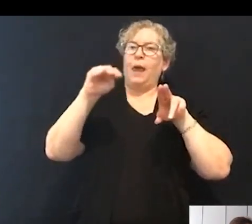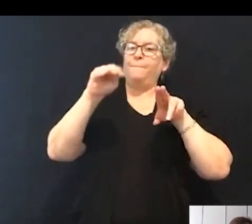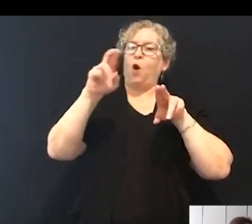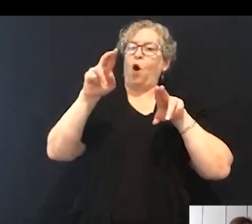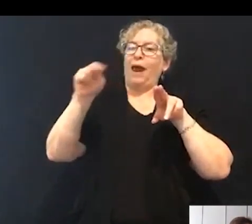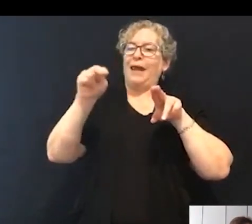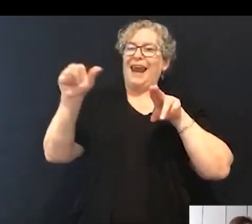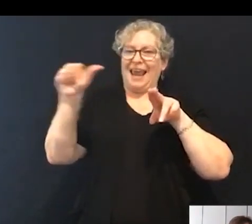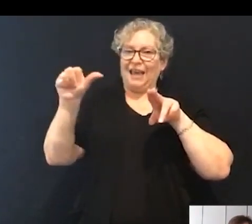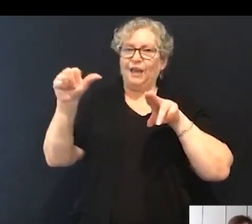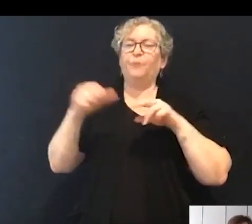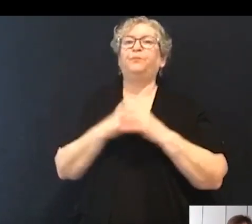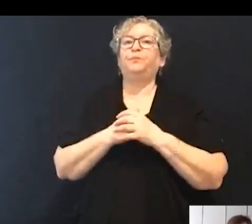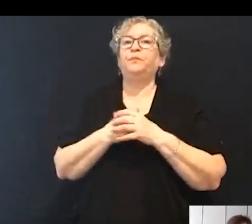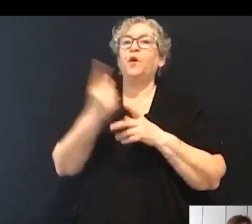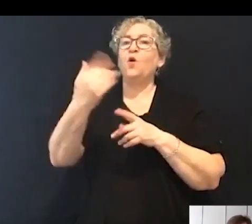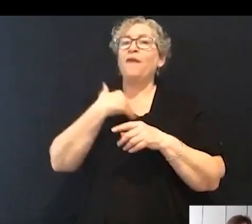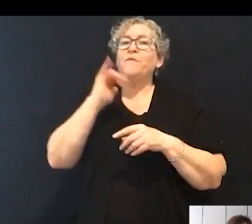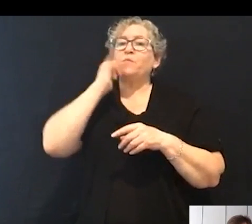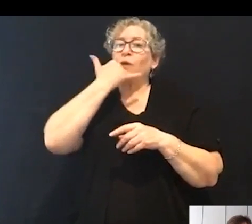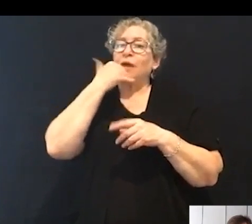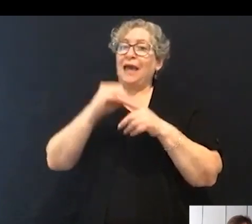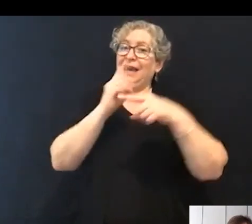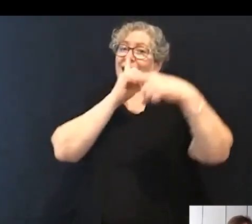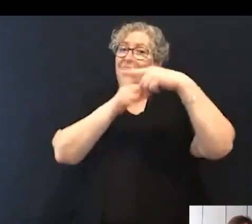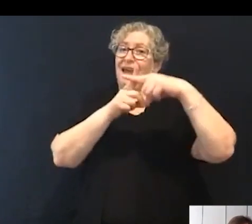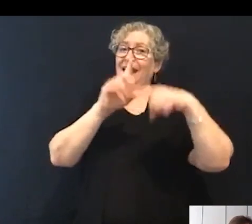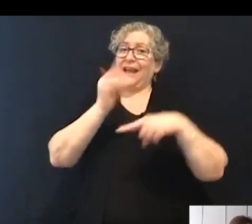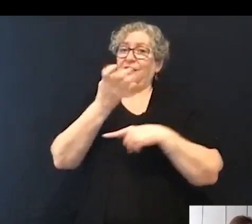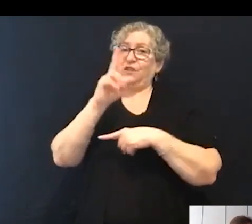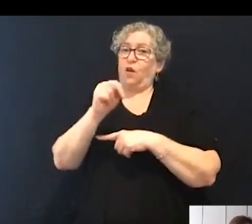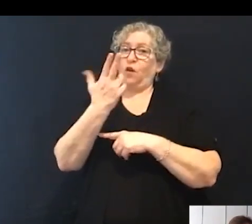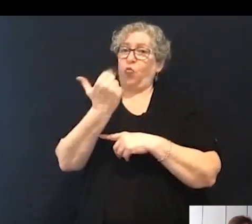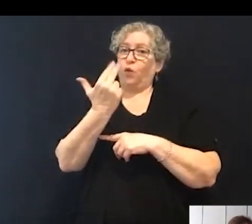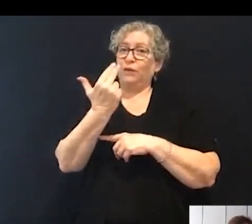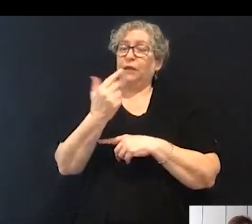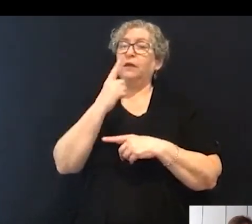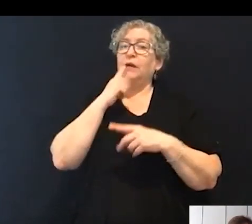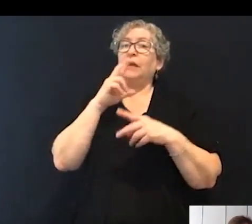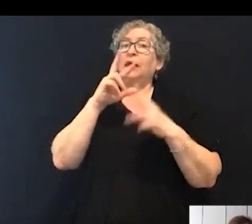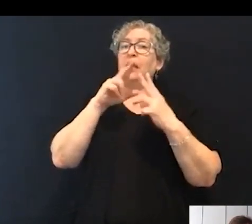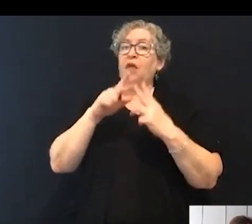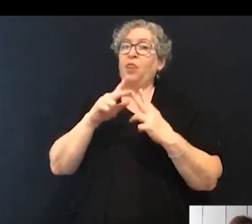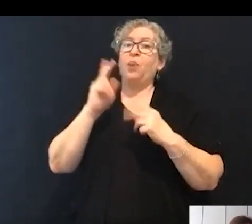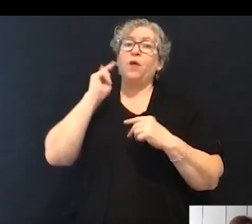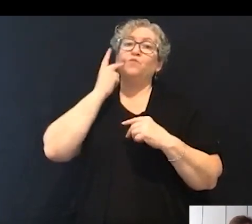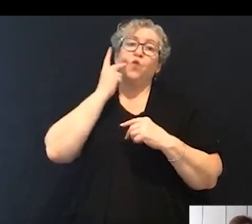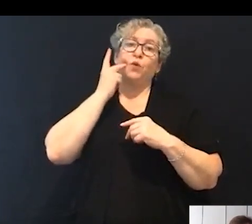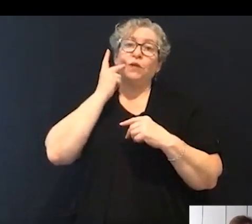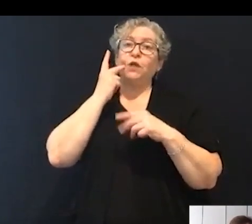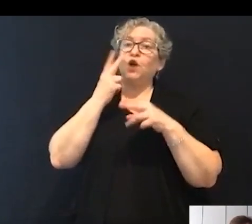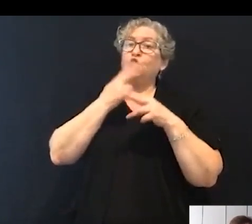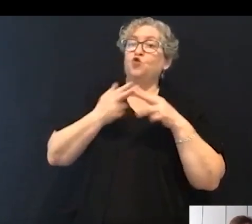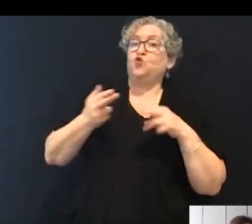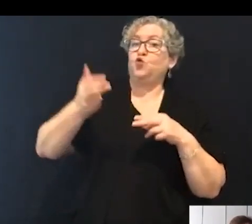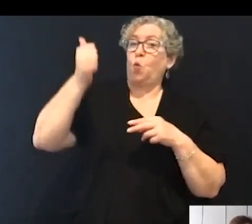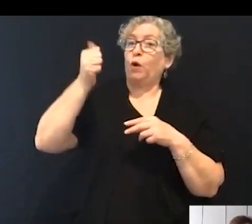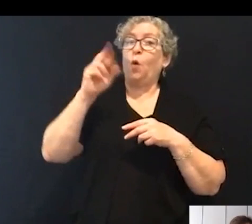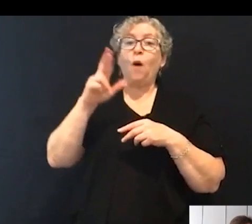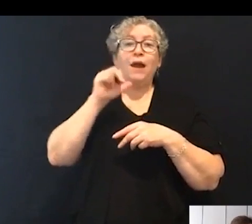In case you have mutations in Exon 13, either the protein is shorter, non-functional,